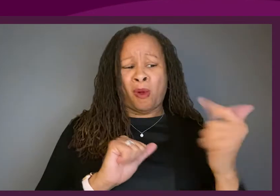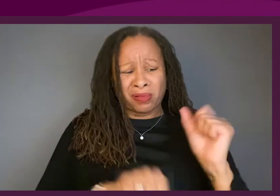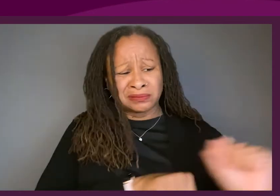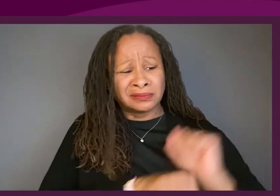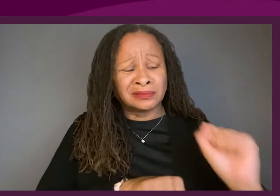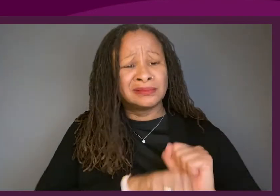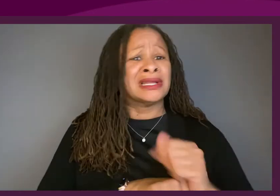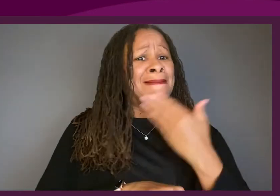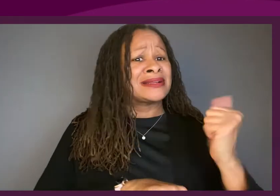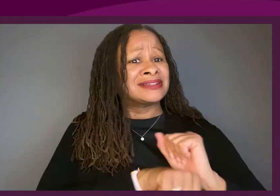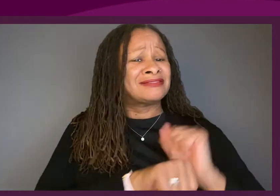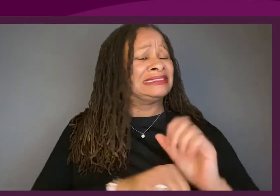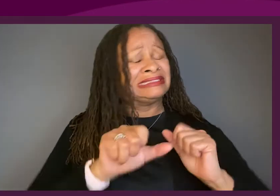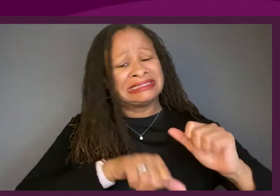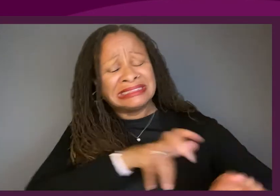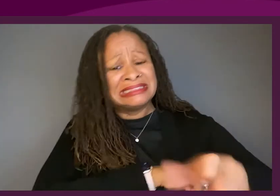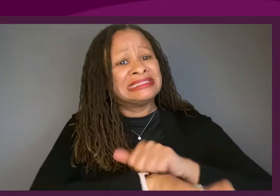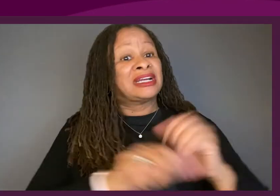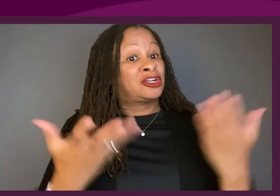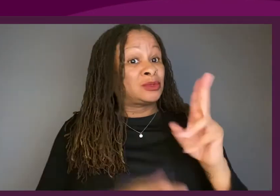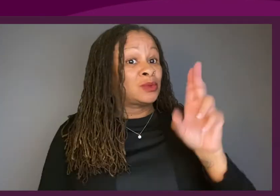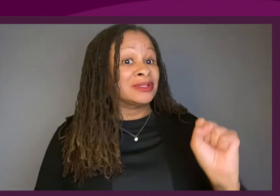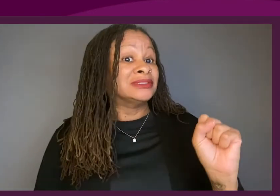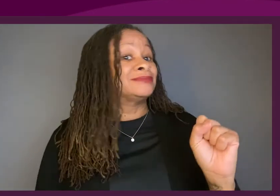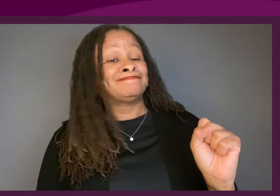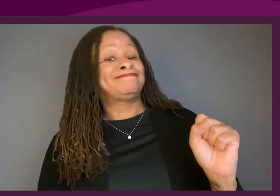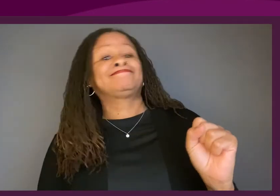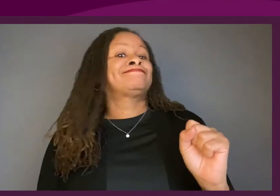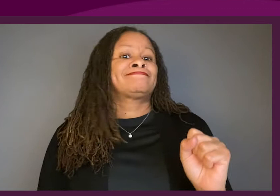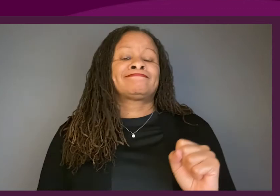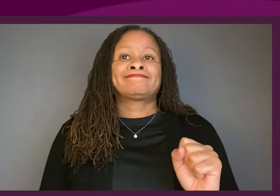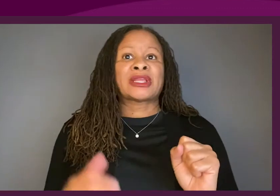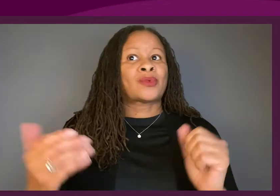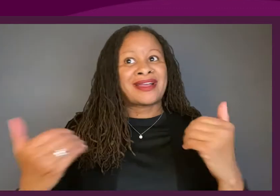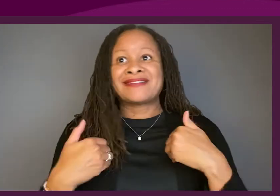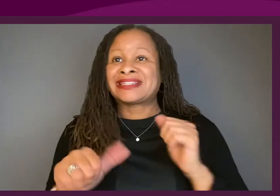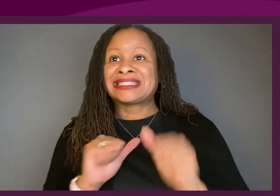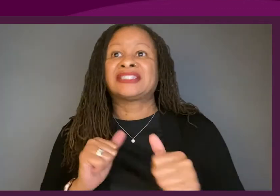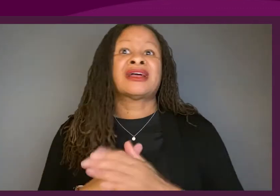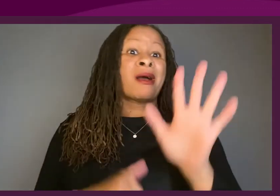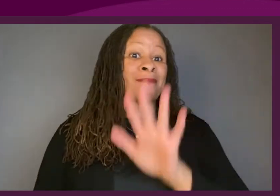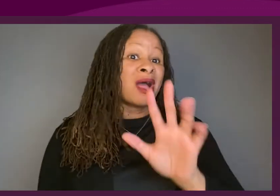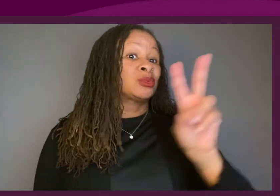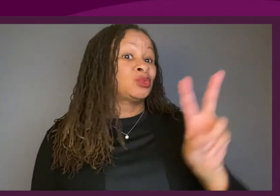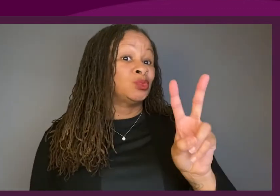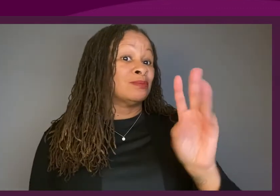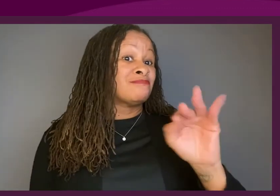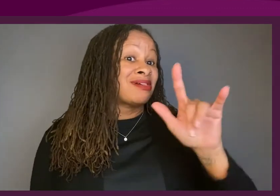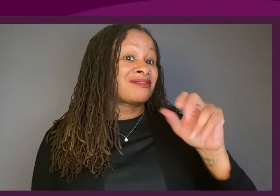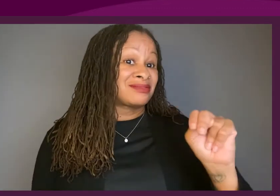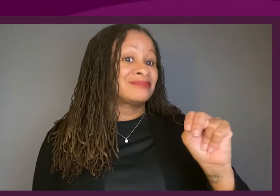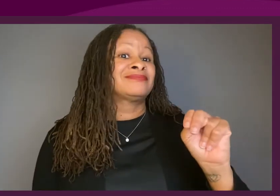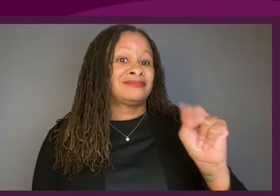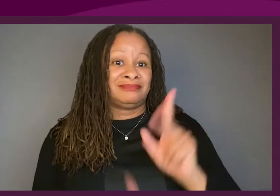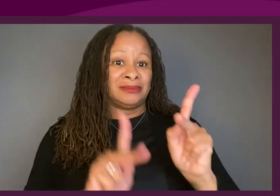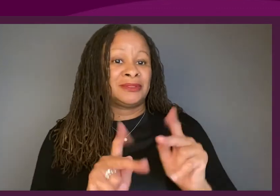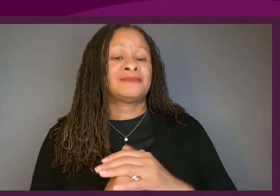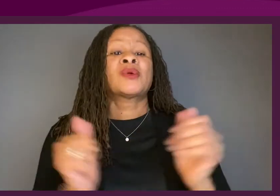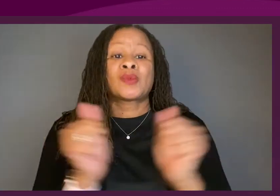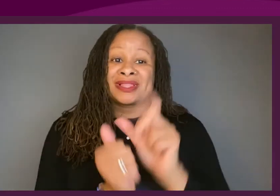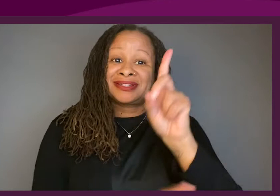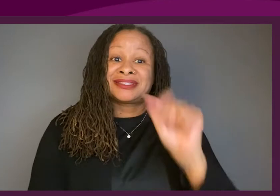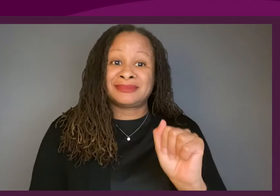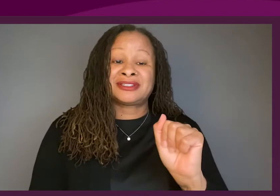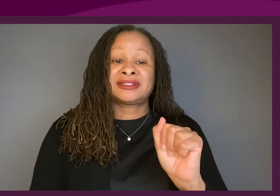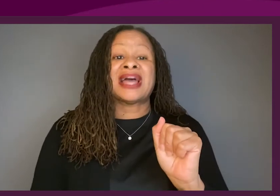And yet despite all these best efforts, in the US, there are about two million people